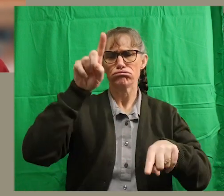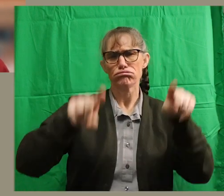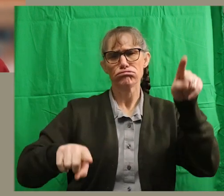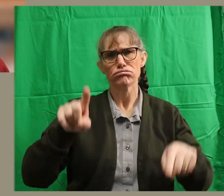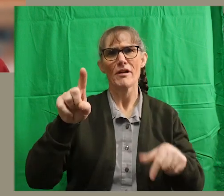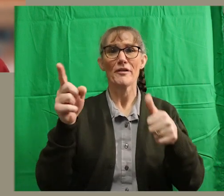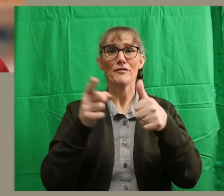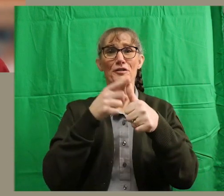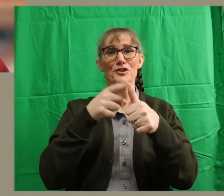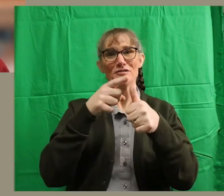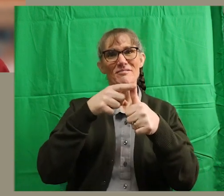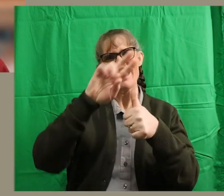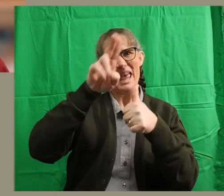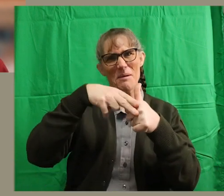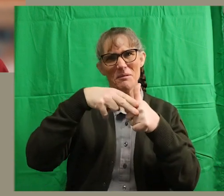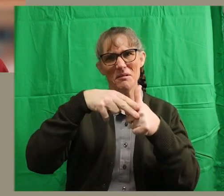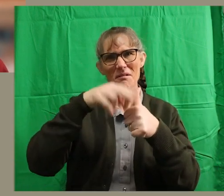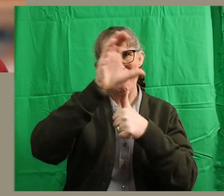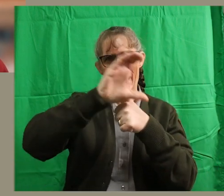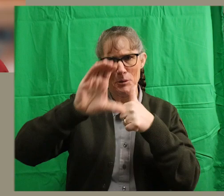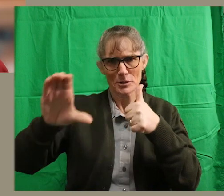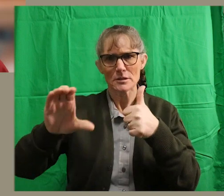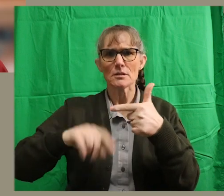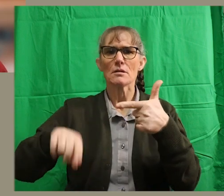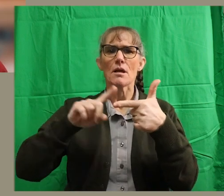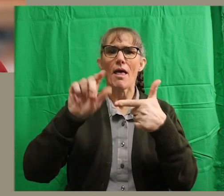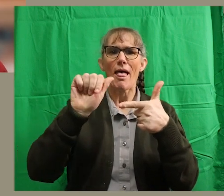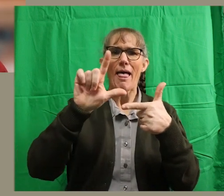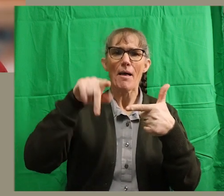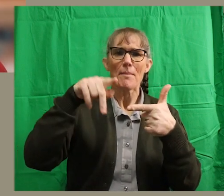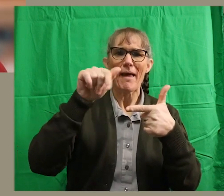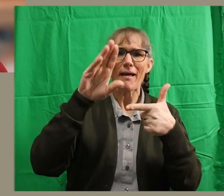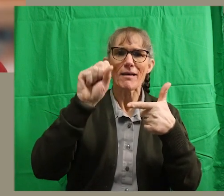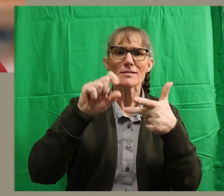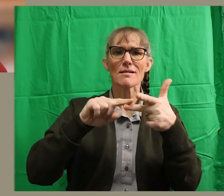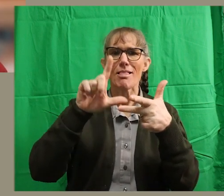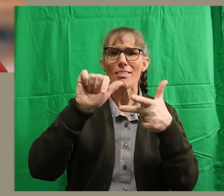And, of course, it includes the camels; but, it also includes alpacas, llamas, guanacos,